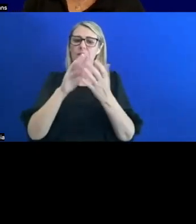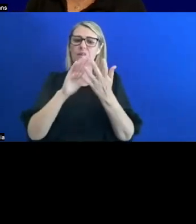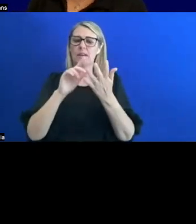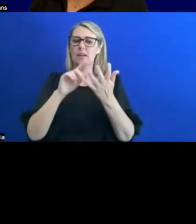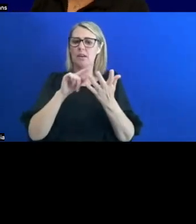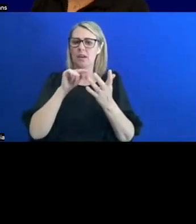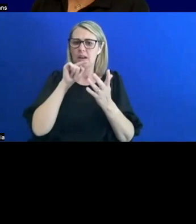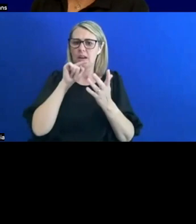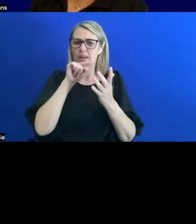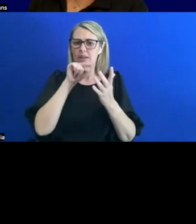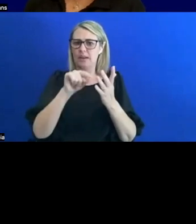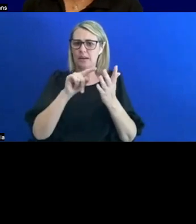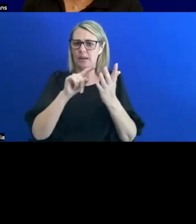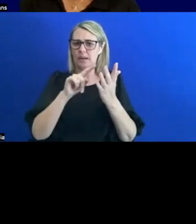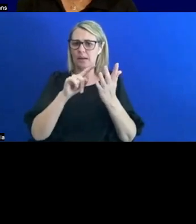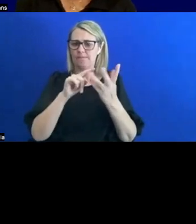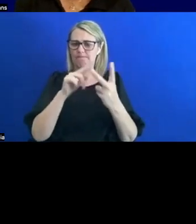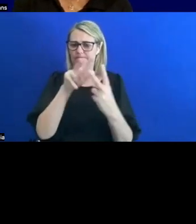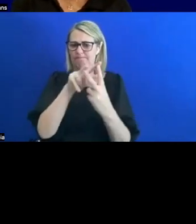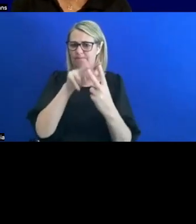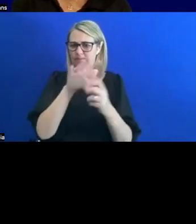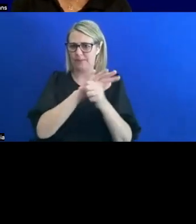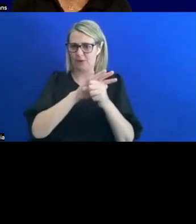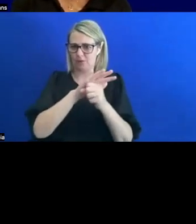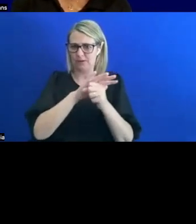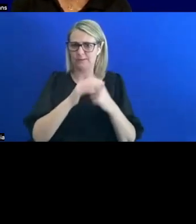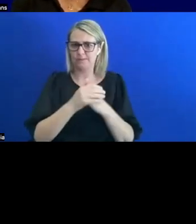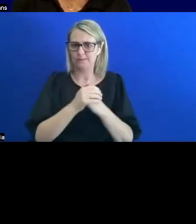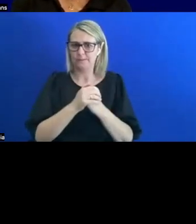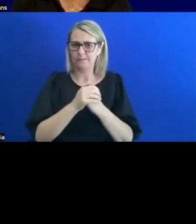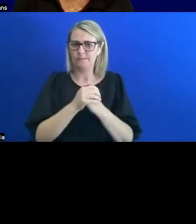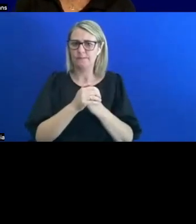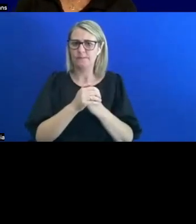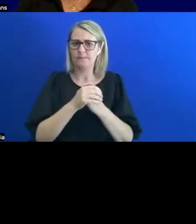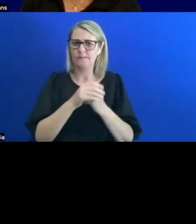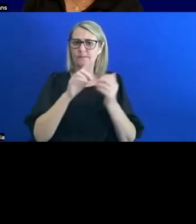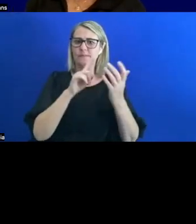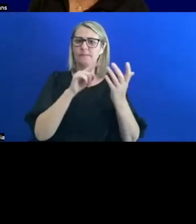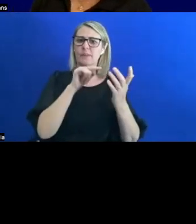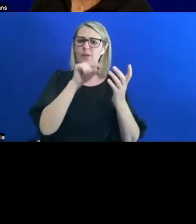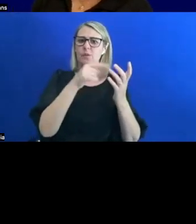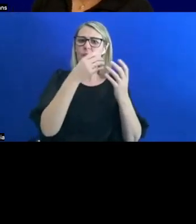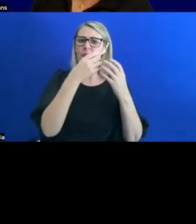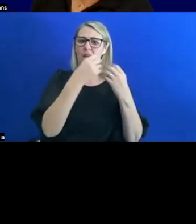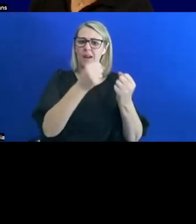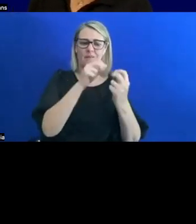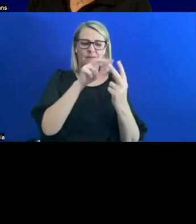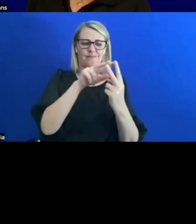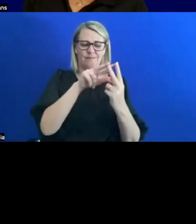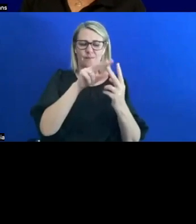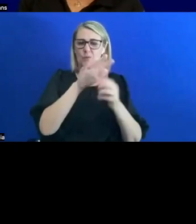and the hippocampus. The thing that is important to remember about the limbic system in general